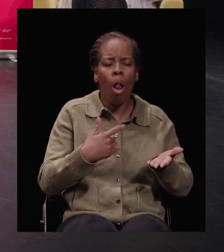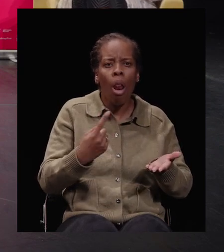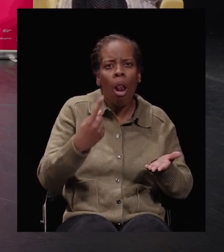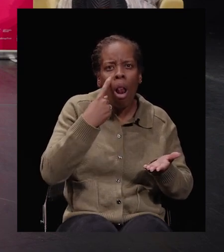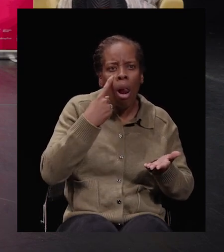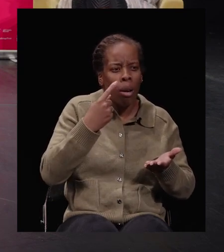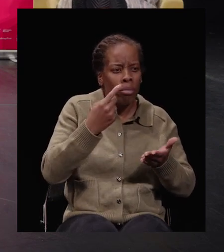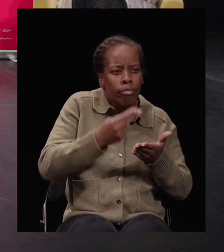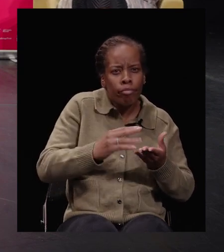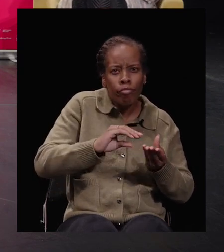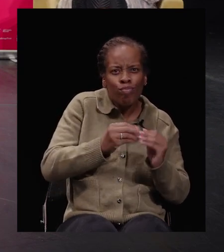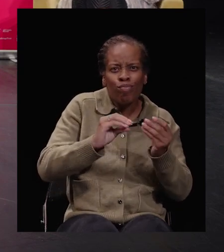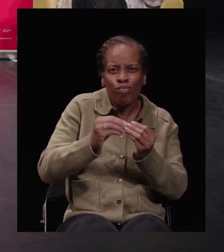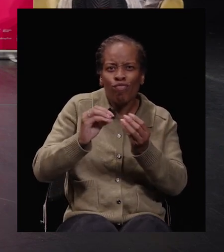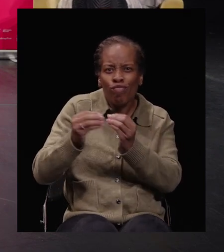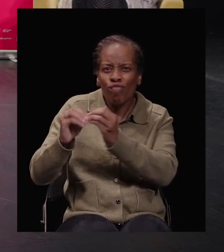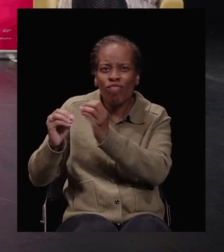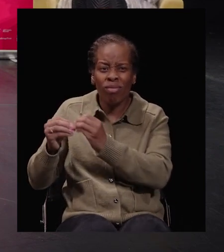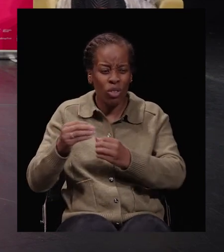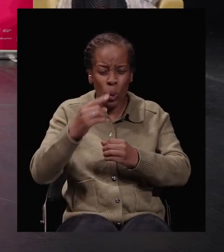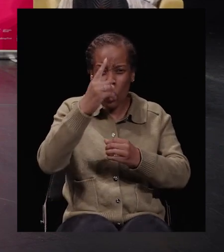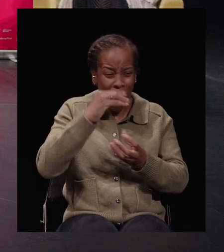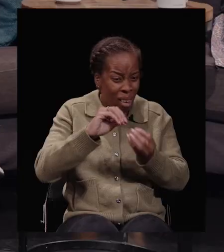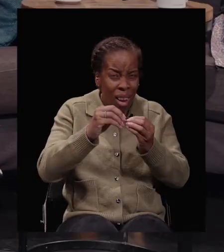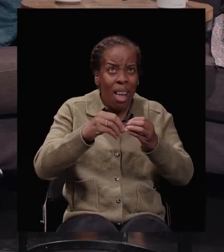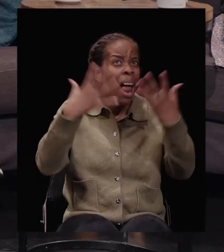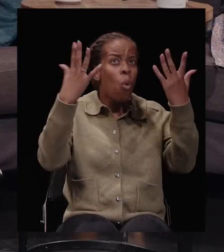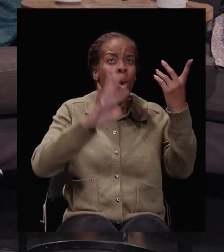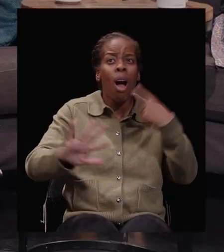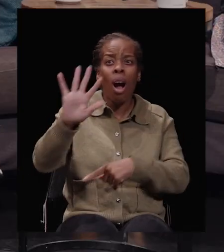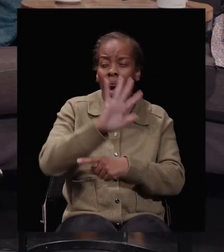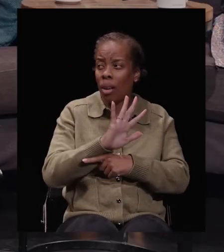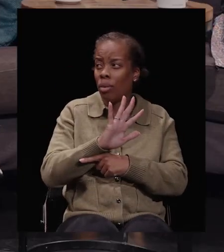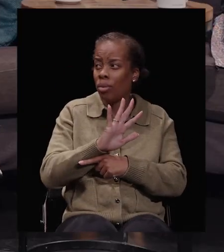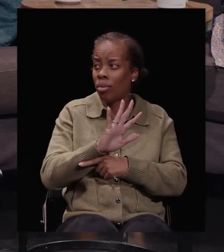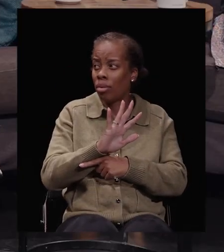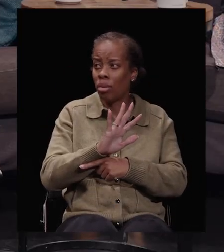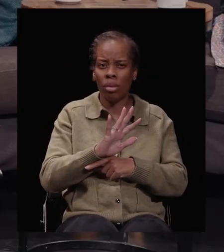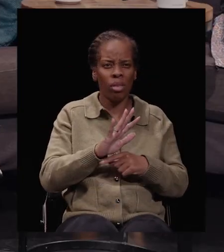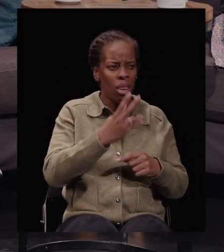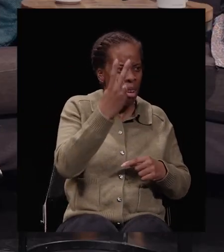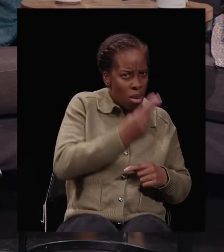so it felt like- 100%, yeah. You could do arts anywhere. And also- When we talk about arts and class, are we talking about